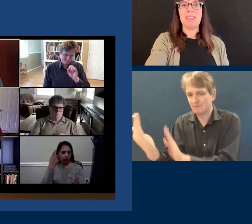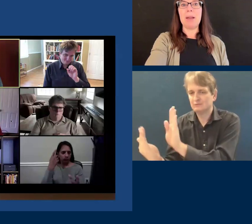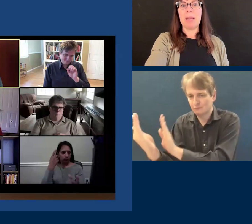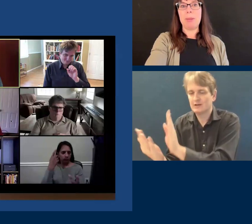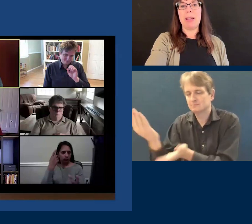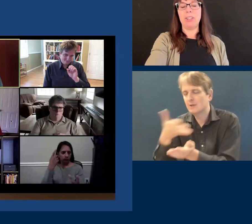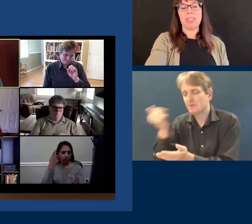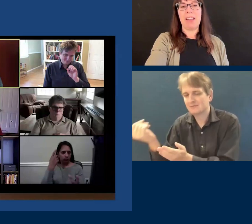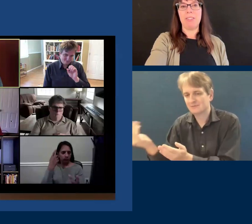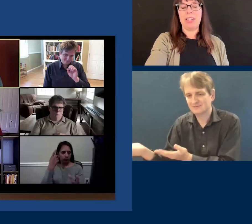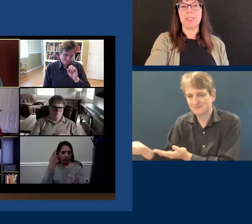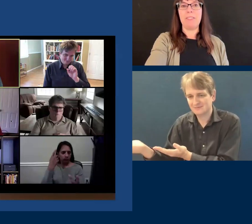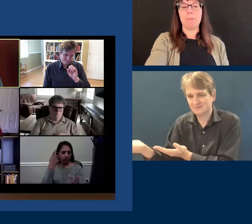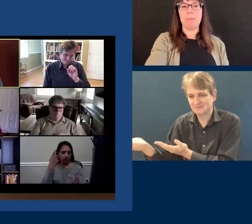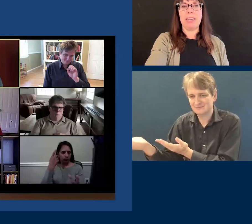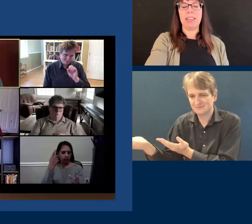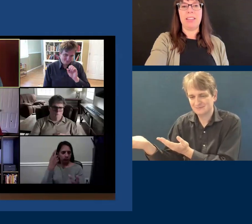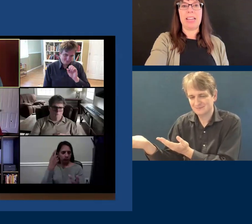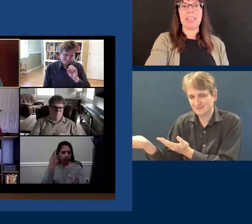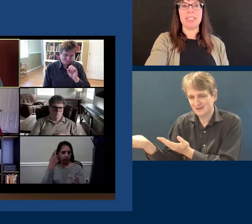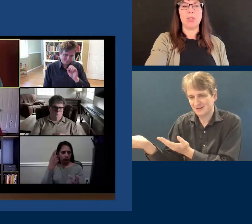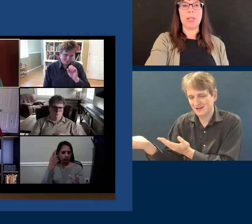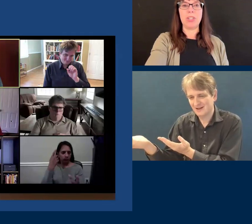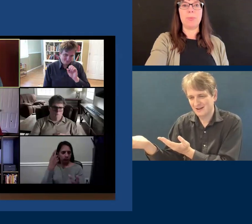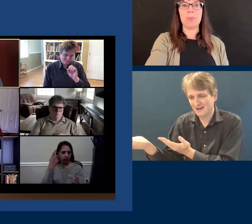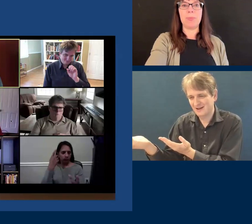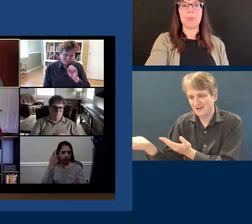that might be better to have a face-to-face meeting in that kind of situation.